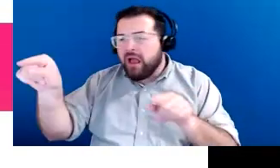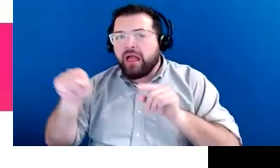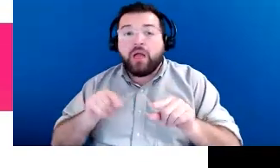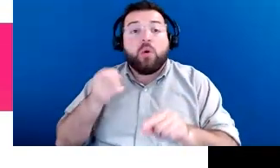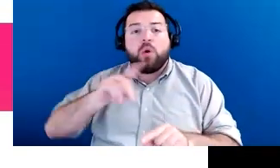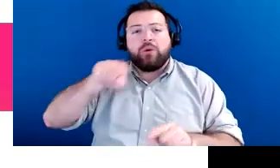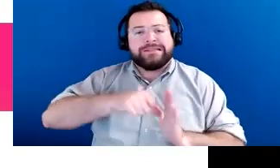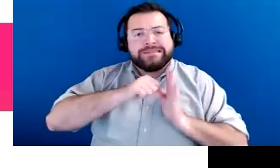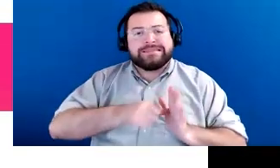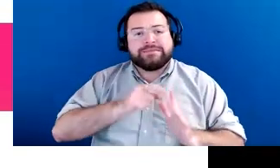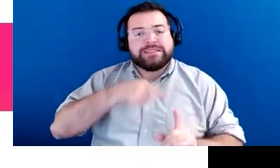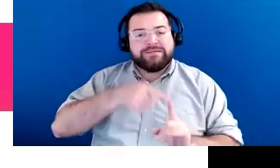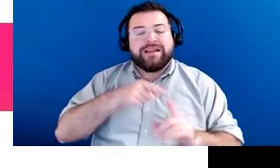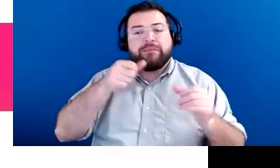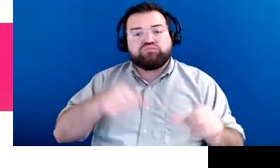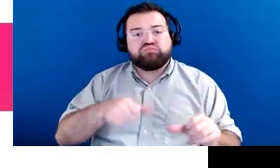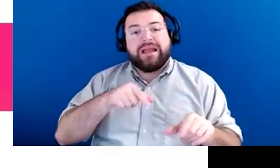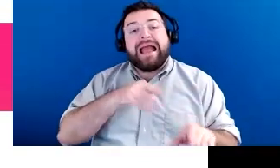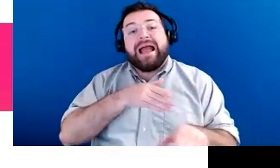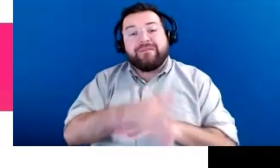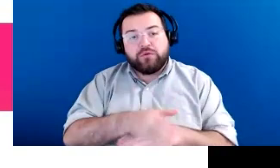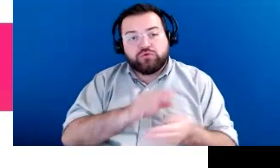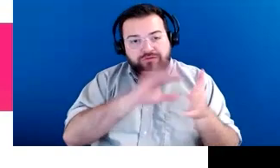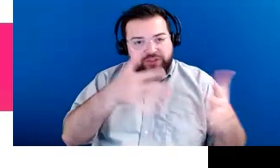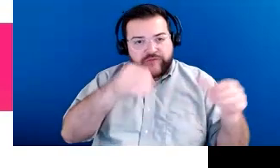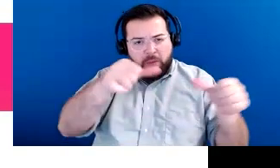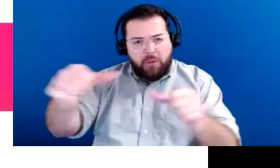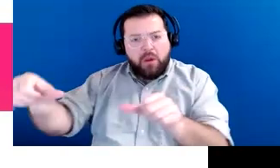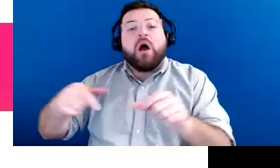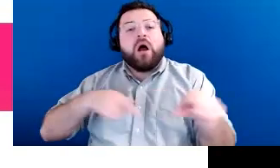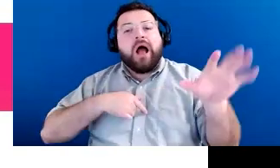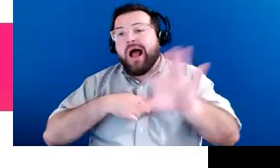posts, maybe after, you know, students have already posted all their responses?